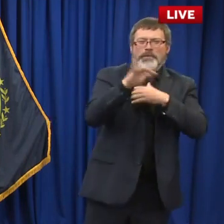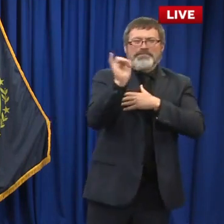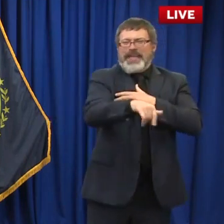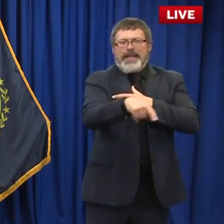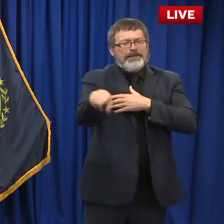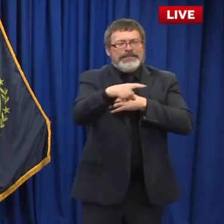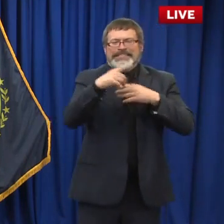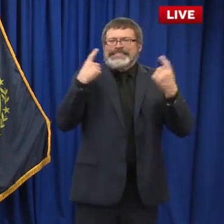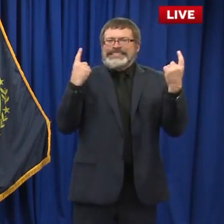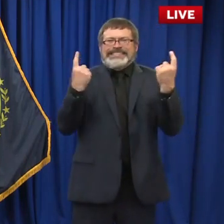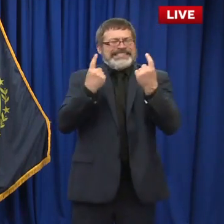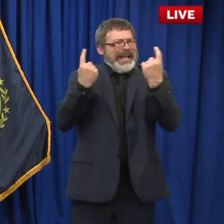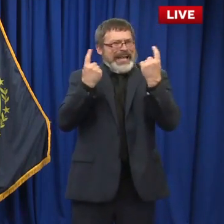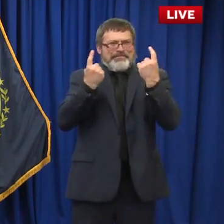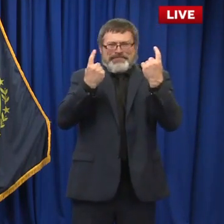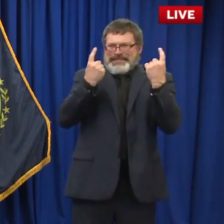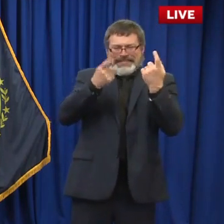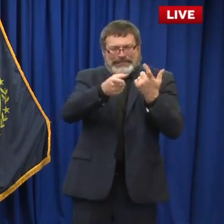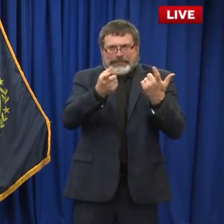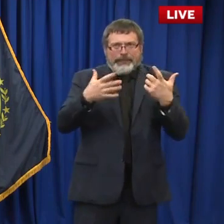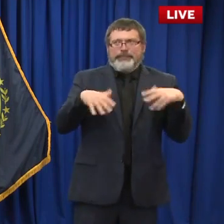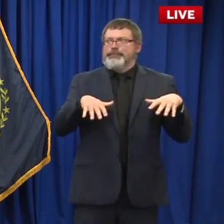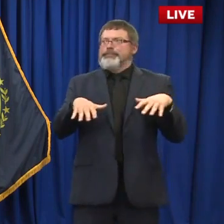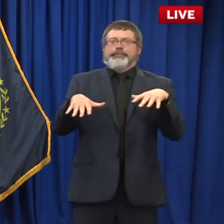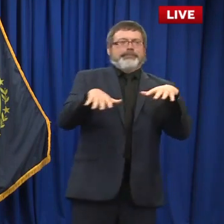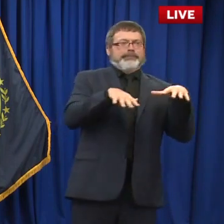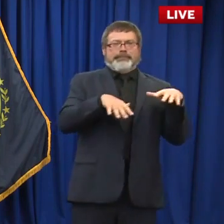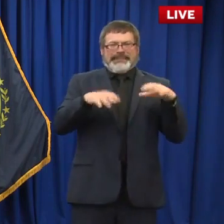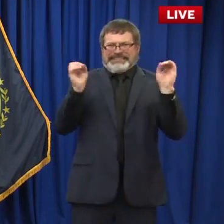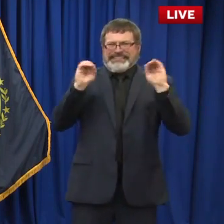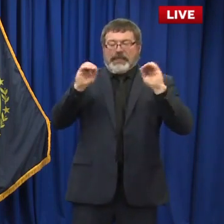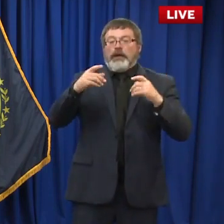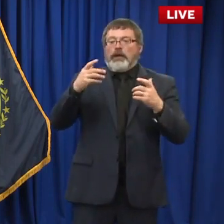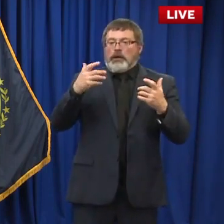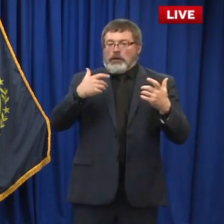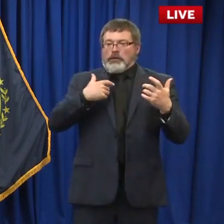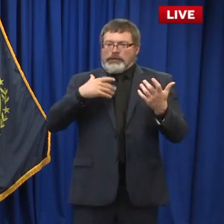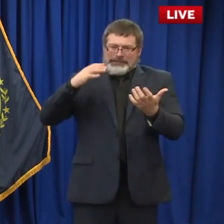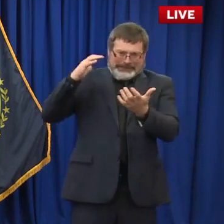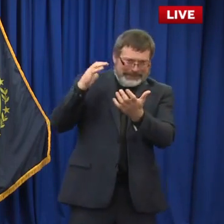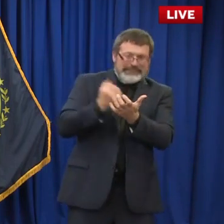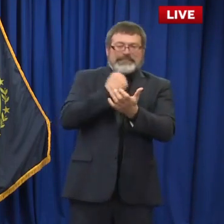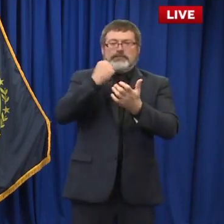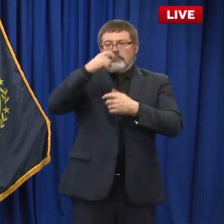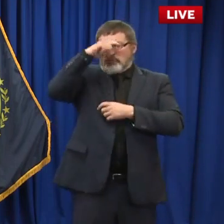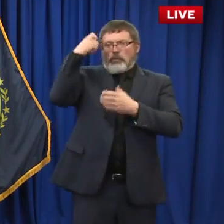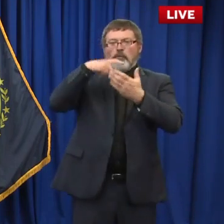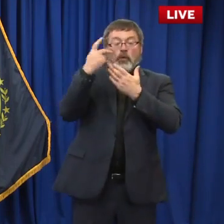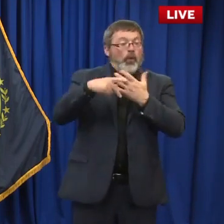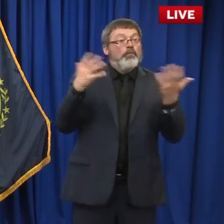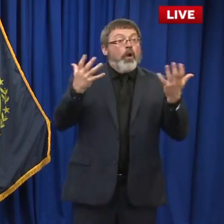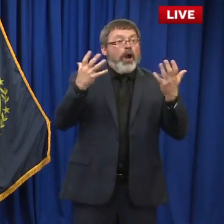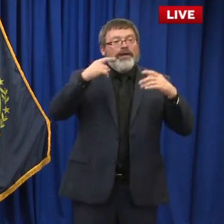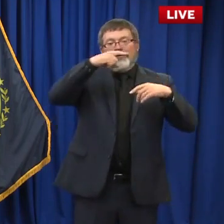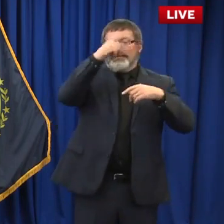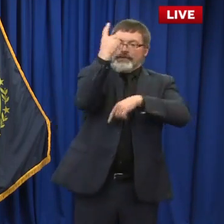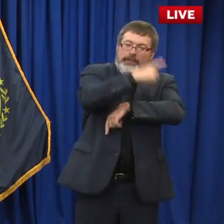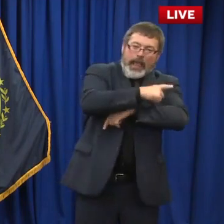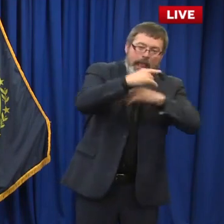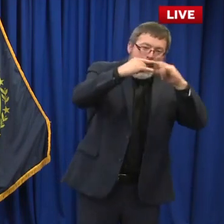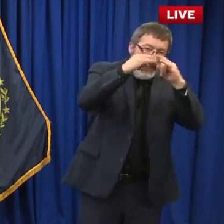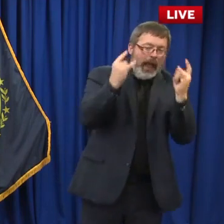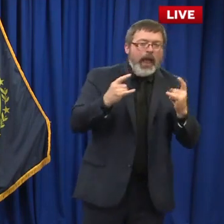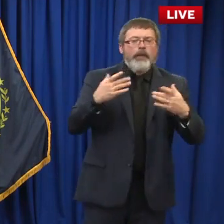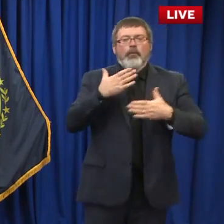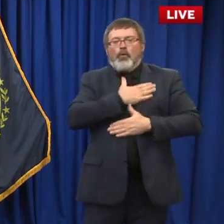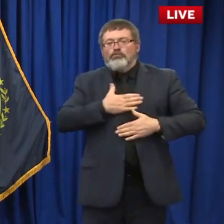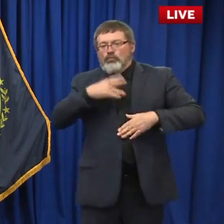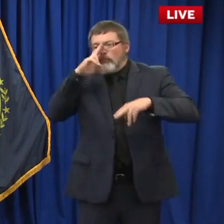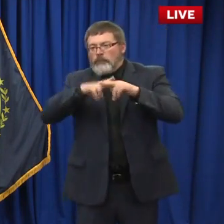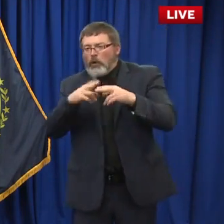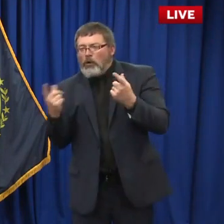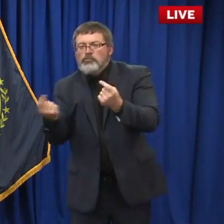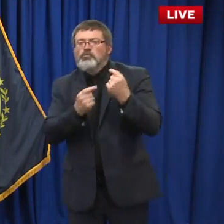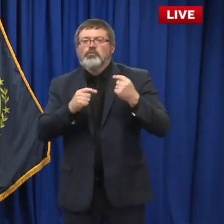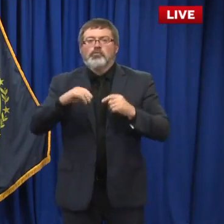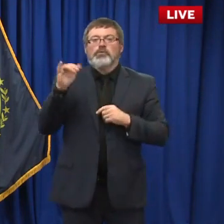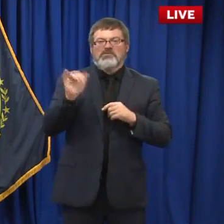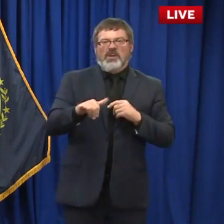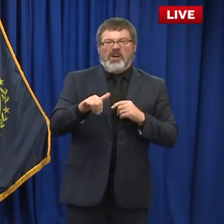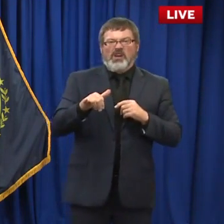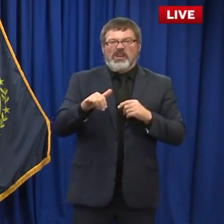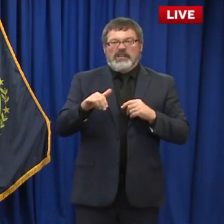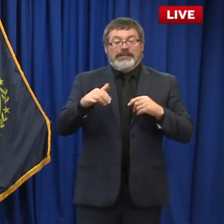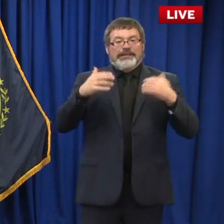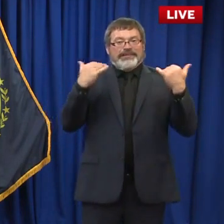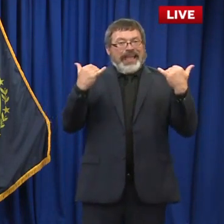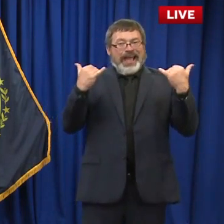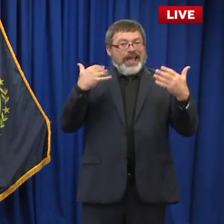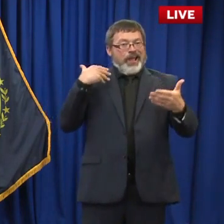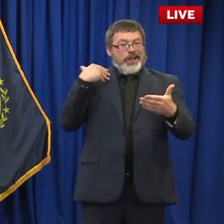DIFFERENT AREAS TO REALLY MAKE SURE THAT KIDS HAD PROGRAMS AVAILABLE TO THEM, THAT TRADITIONALLY MAY EXIST IN THE SUMMER, BUT BECAUSE OF THE COVID PANDEMIC OR PANDEMIC AND